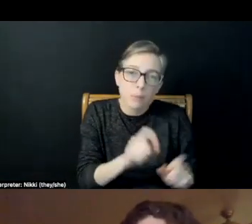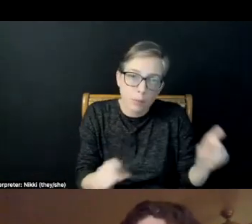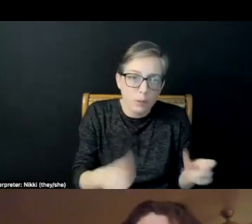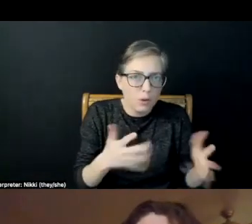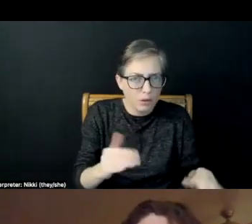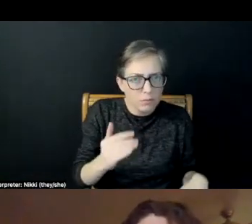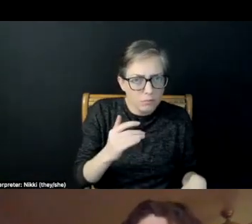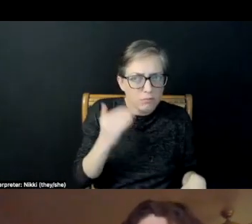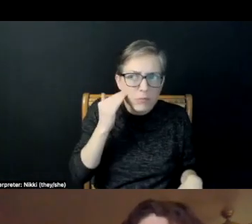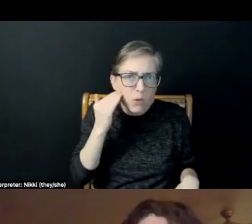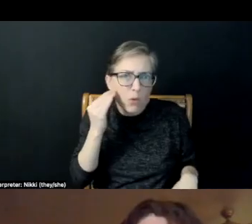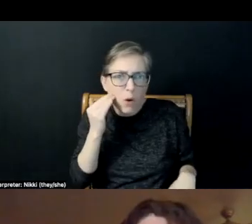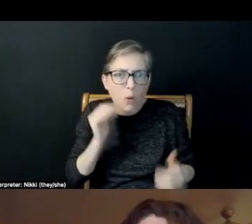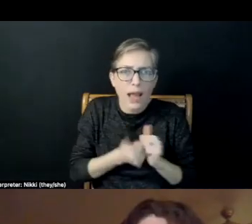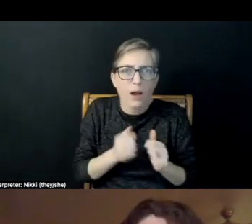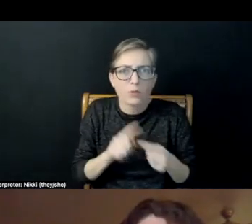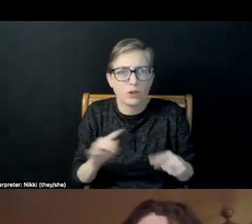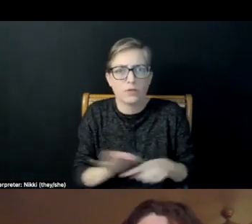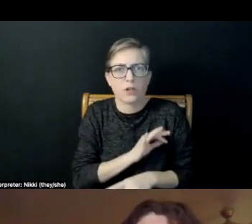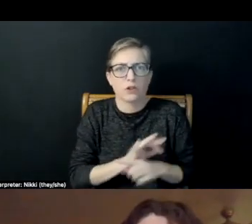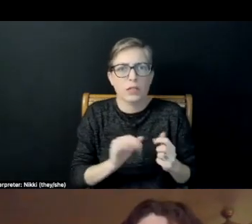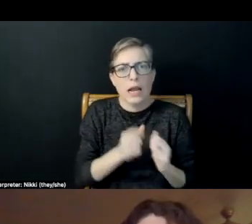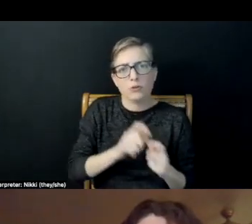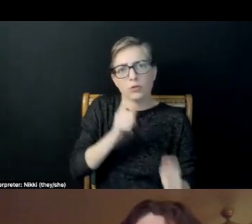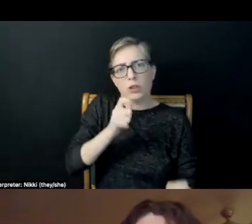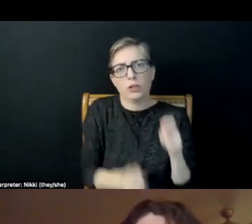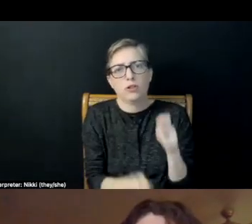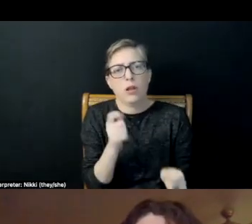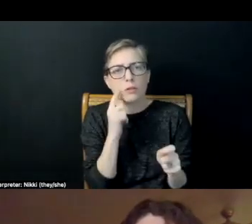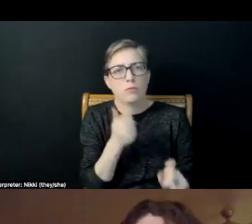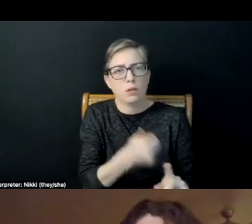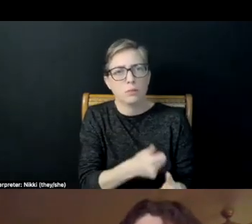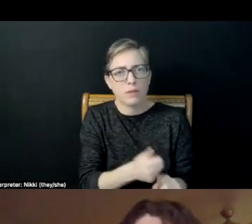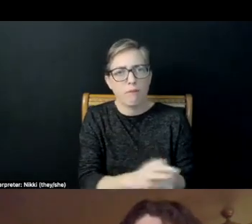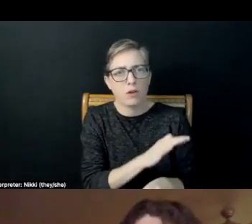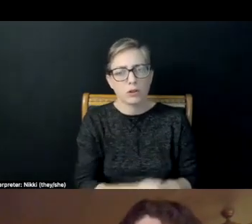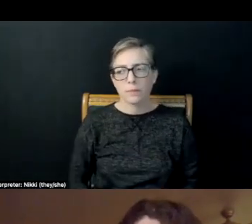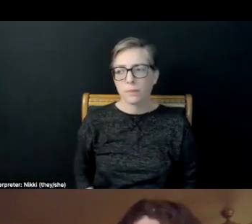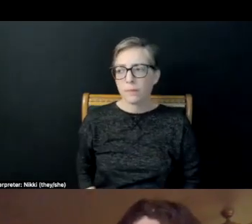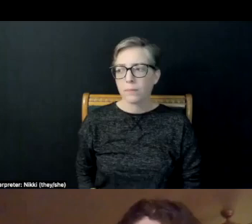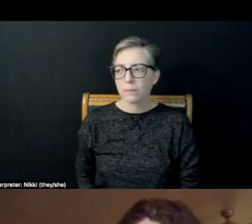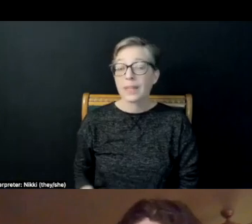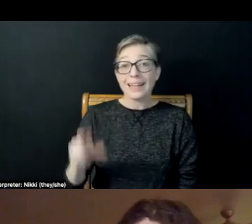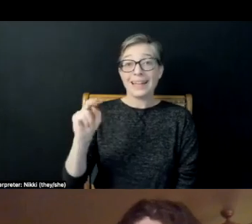To the nurses at the NICU, many of them thought that giving me a power chair would be a quick fix,